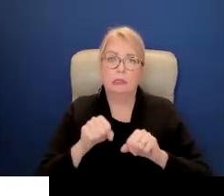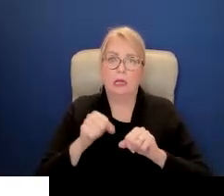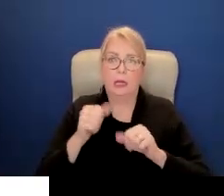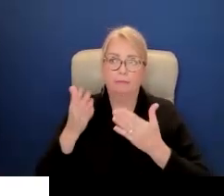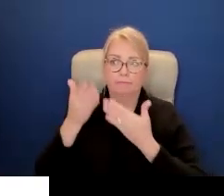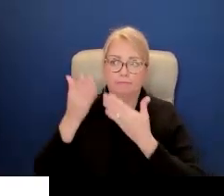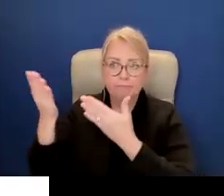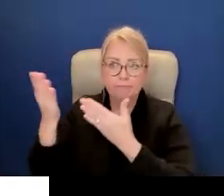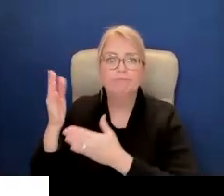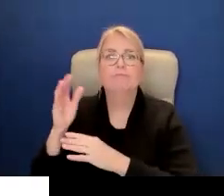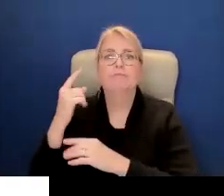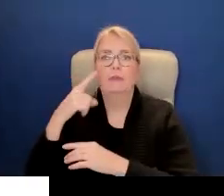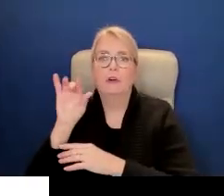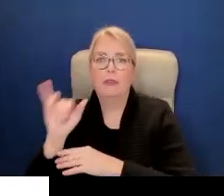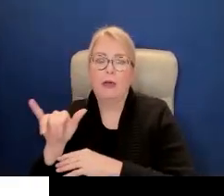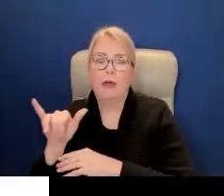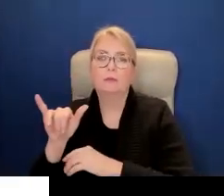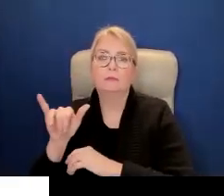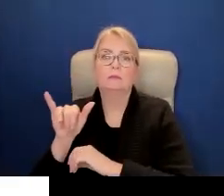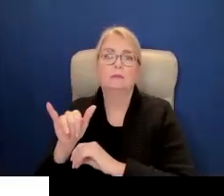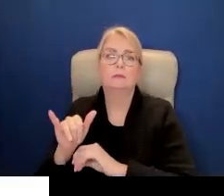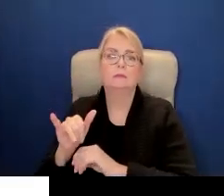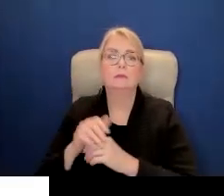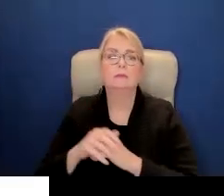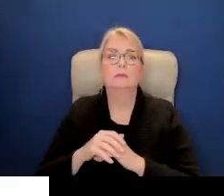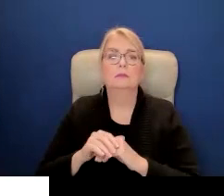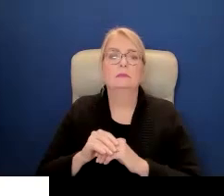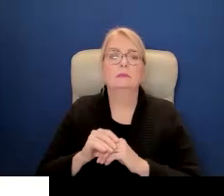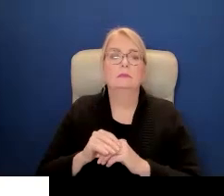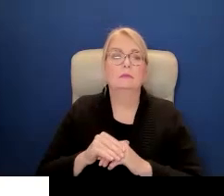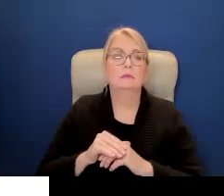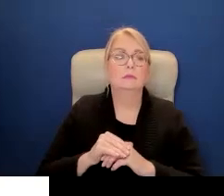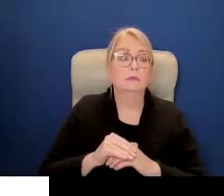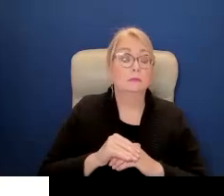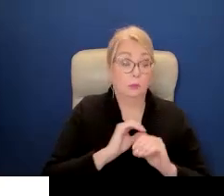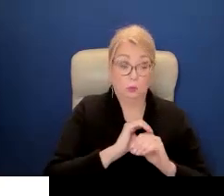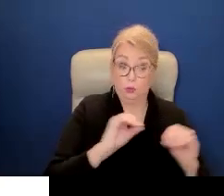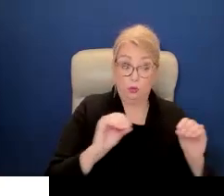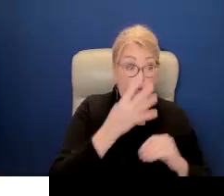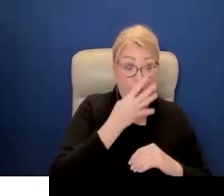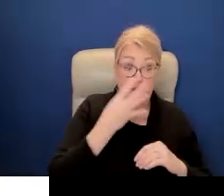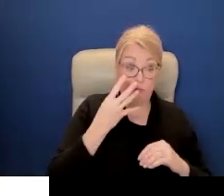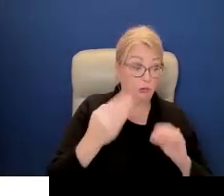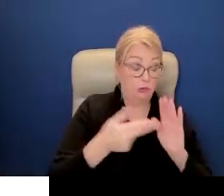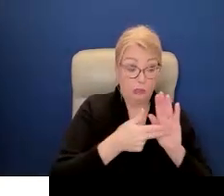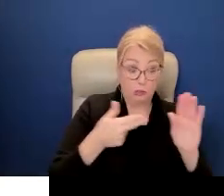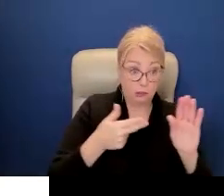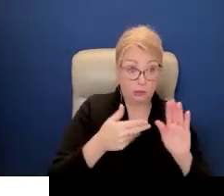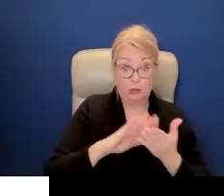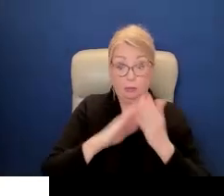So normally, in order to go from not having any immigration status to becoming a legal permanent resident,